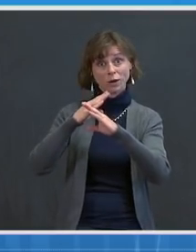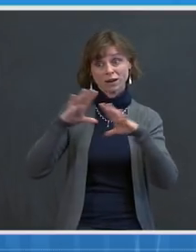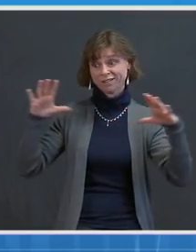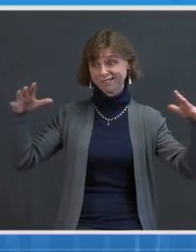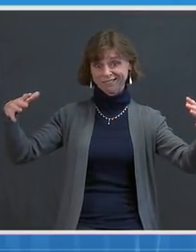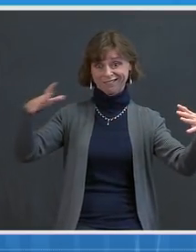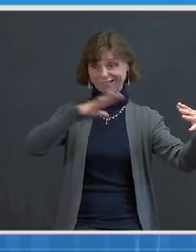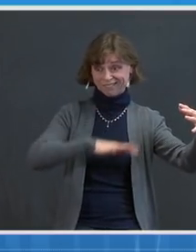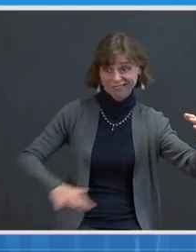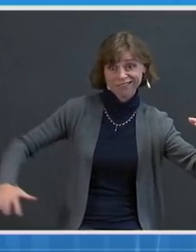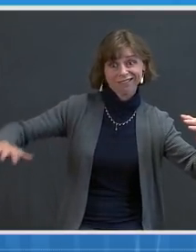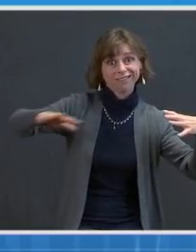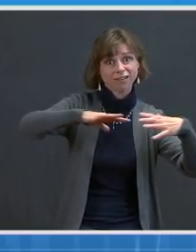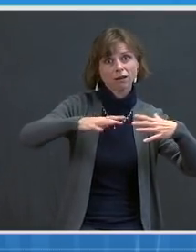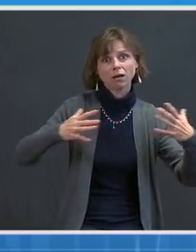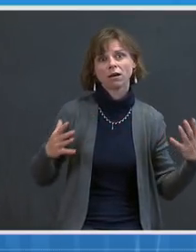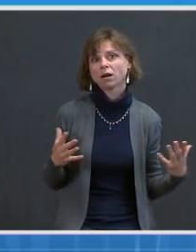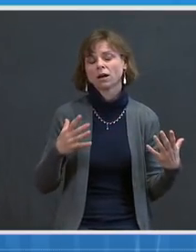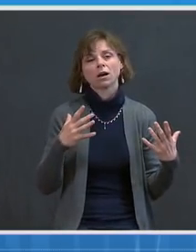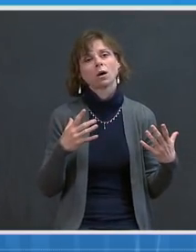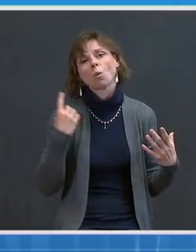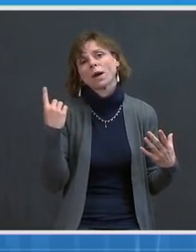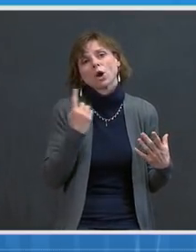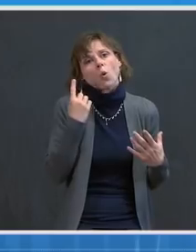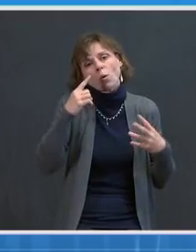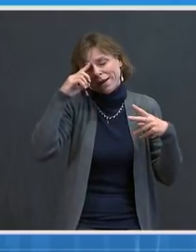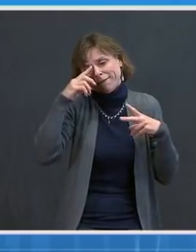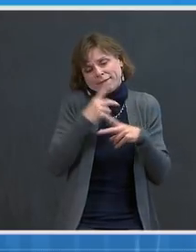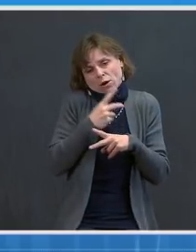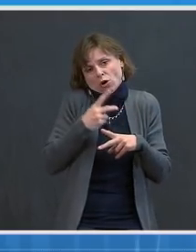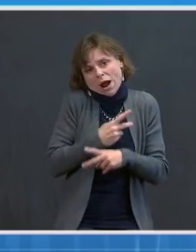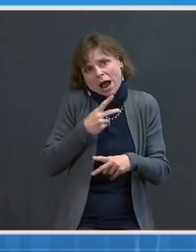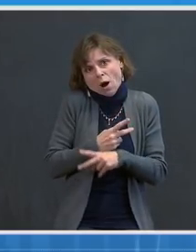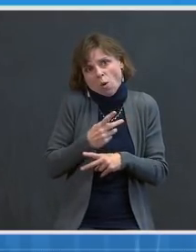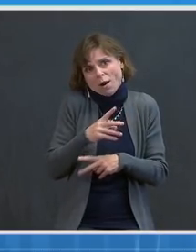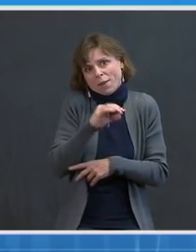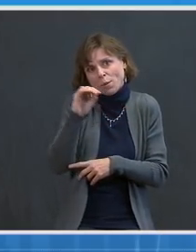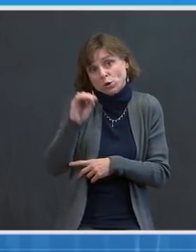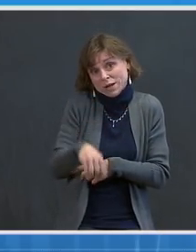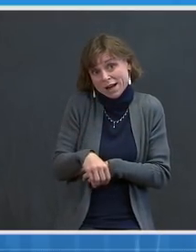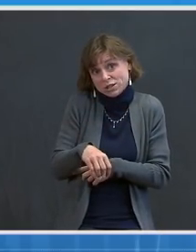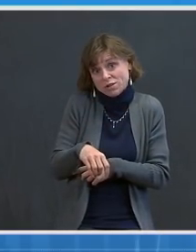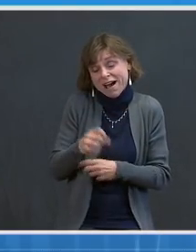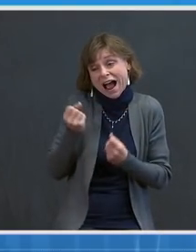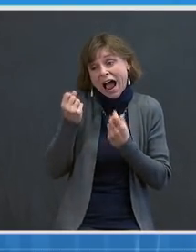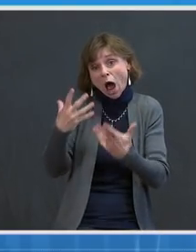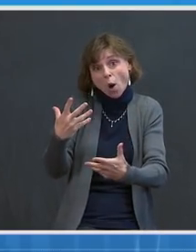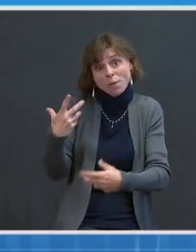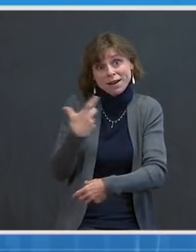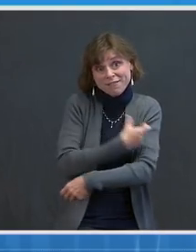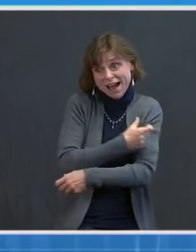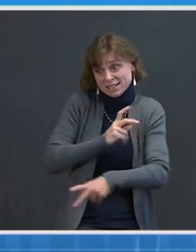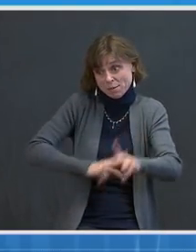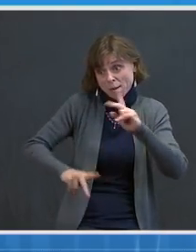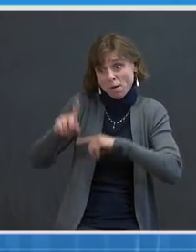of what the percentage of the population that would have to be vaccinated, plus those who have been infected